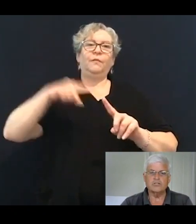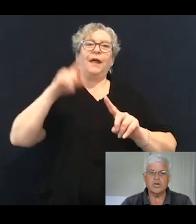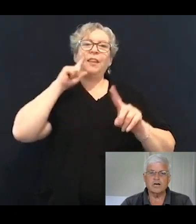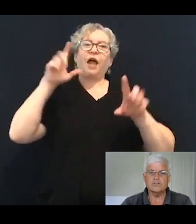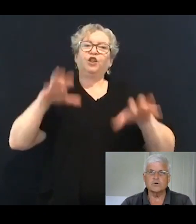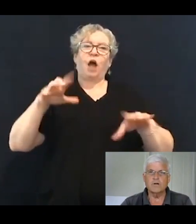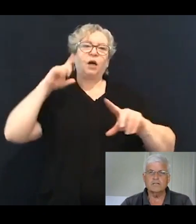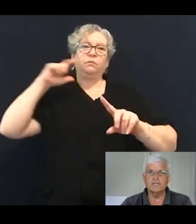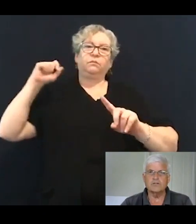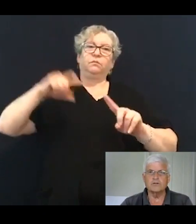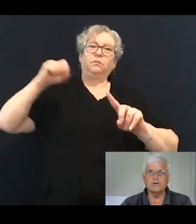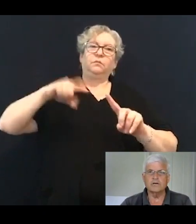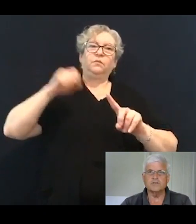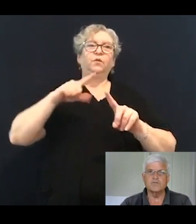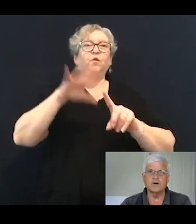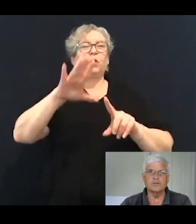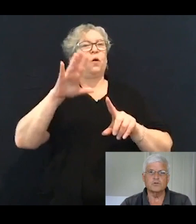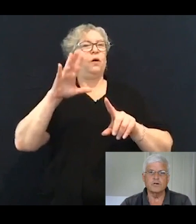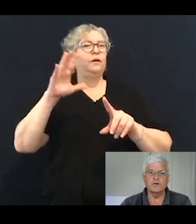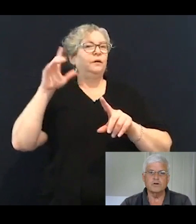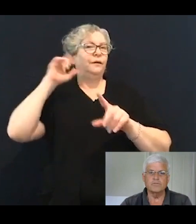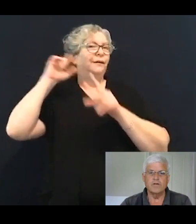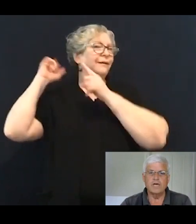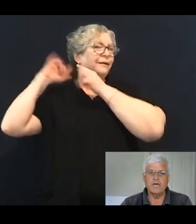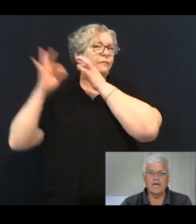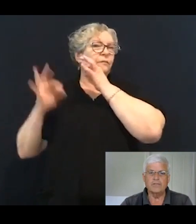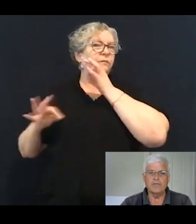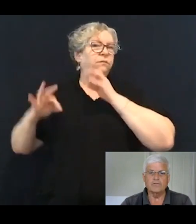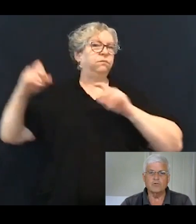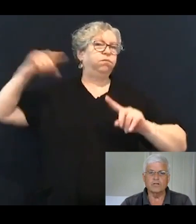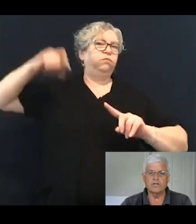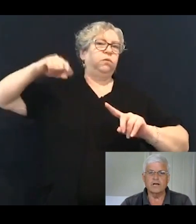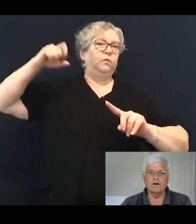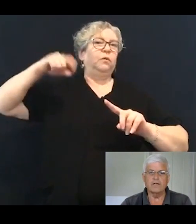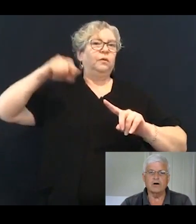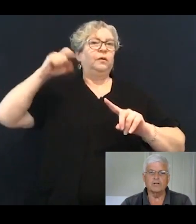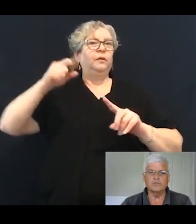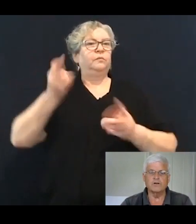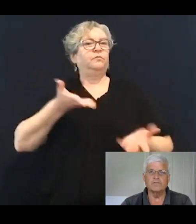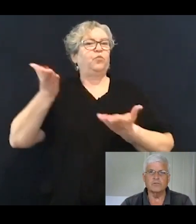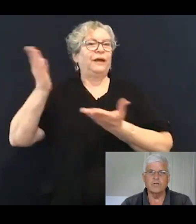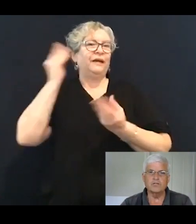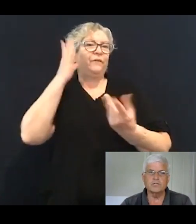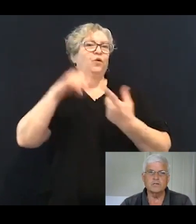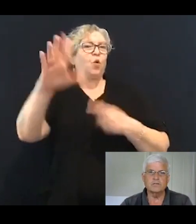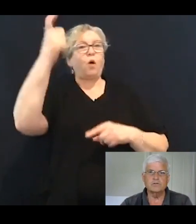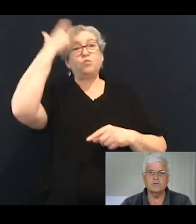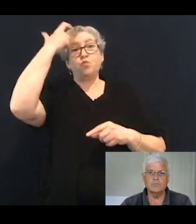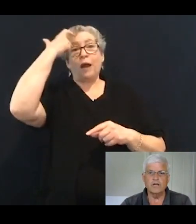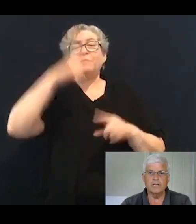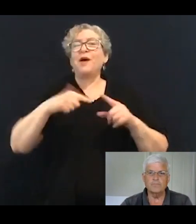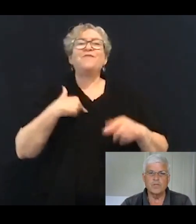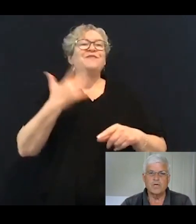of the auditory nerve and therefore can carry auditory information to the brain. But we'd much prefer, of course, to be